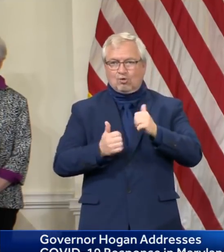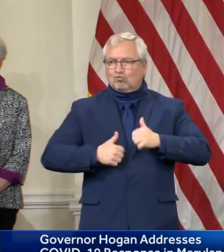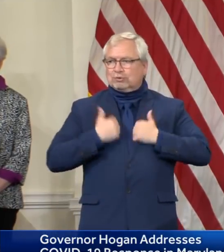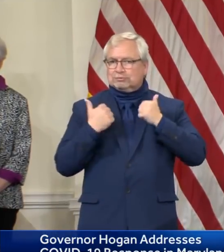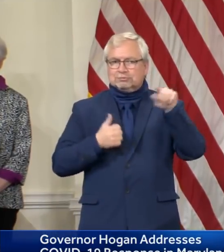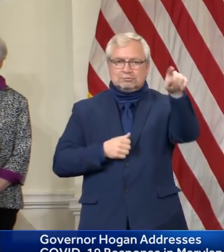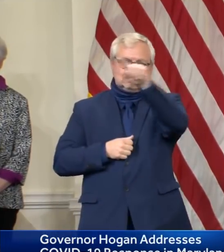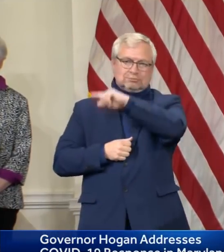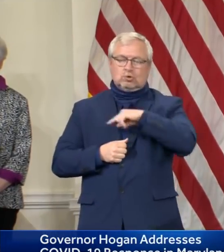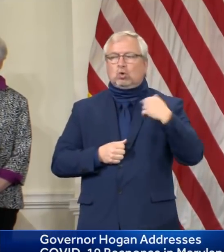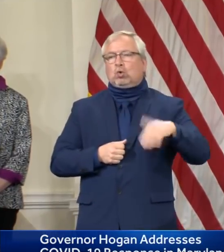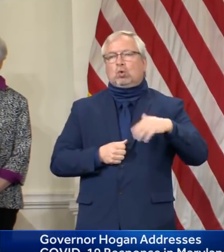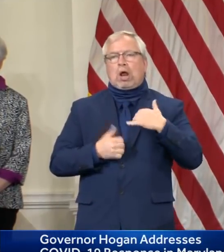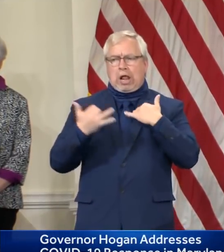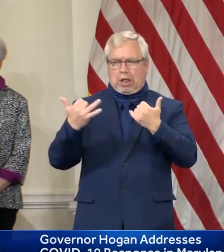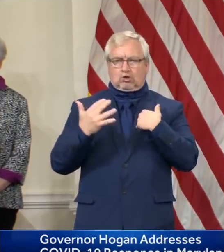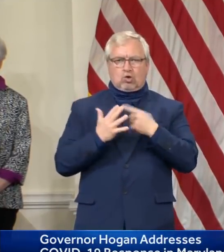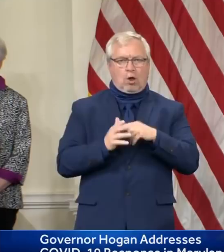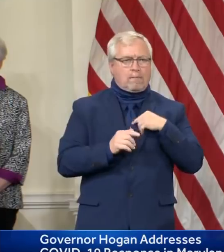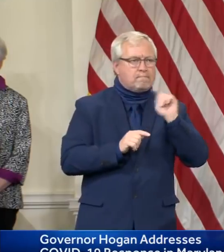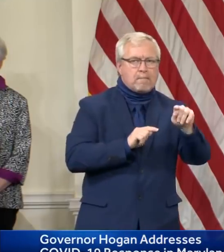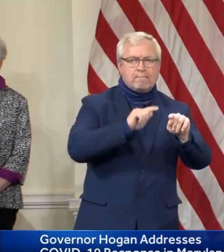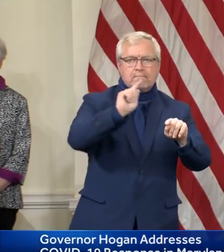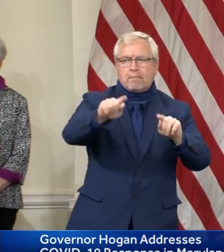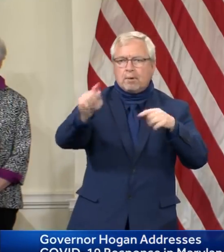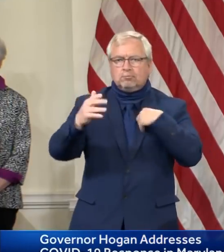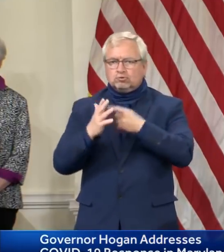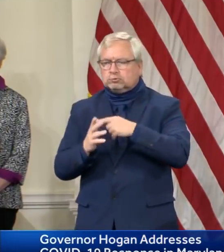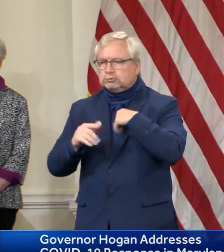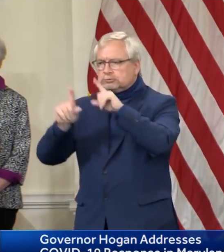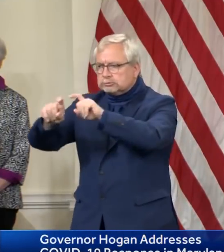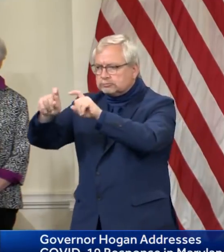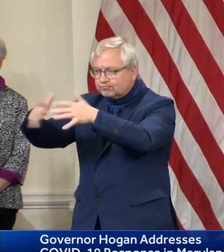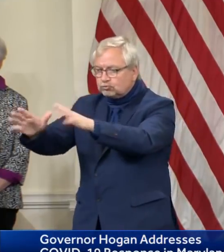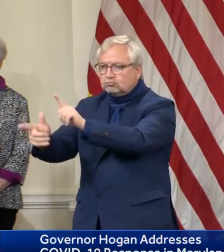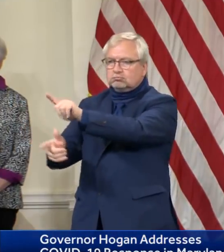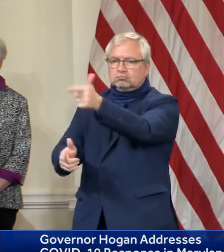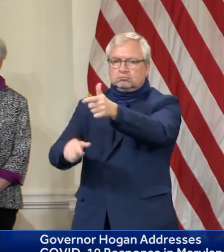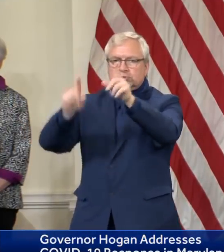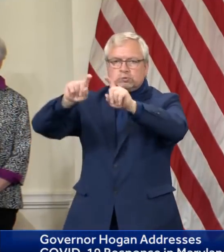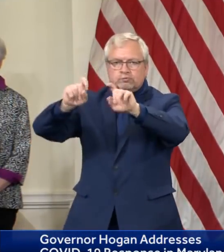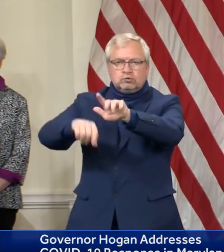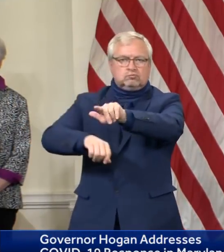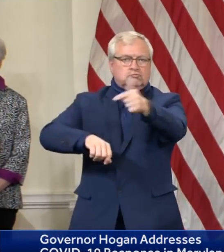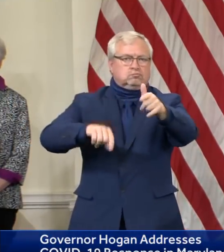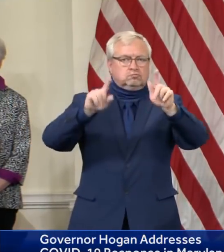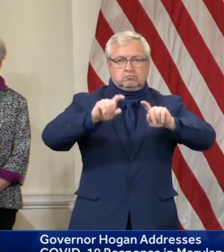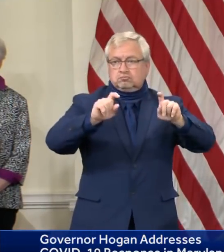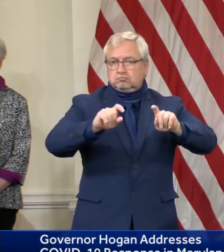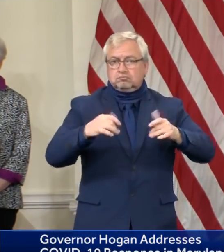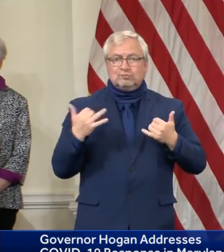WE OF TOY 4000 PATIENTS IN NURSING HOMES. WE ARE SYSTEMATICALLY STARTING.